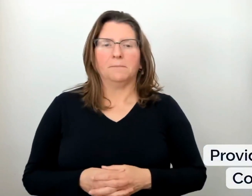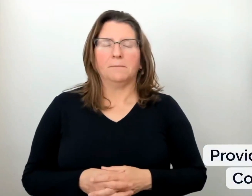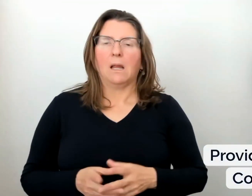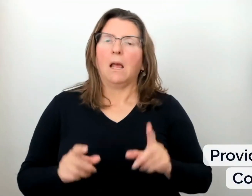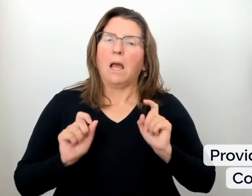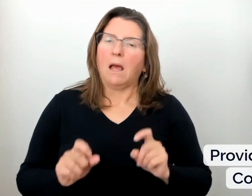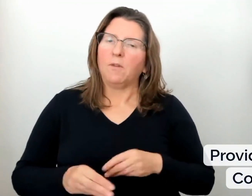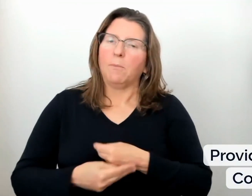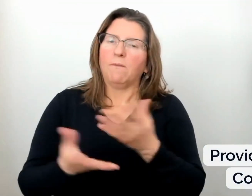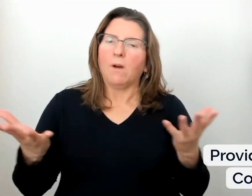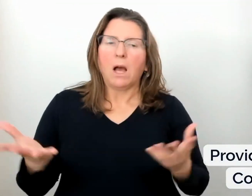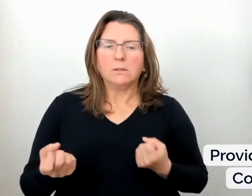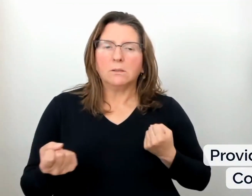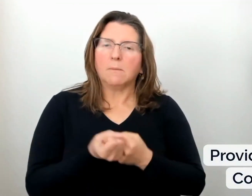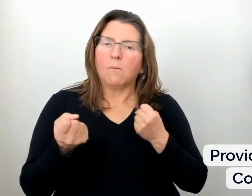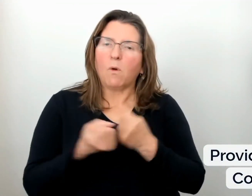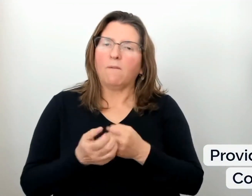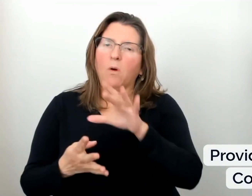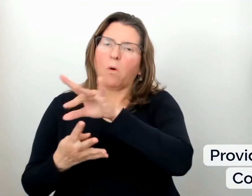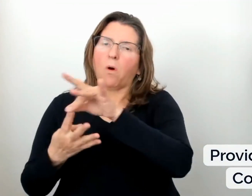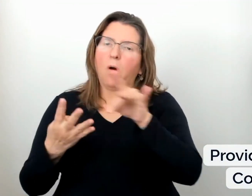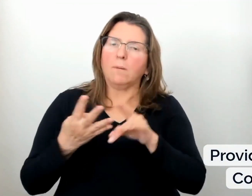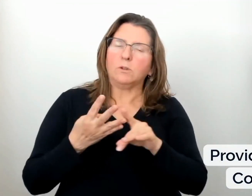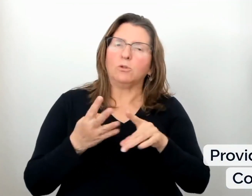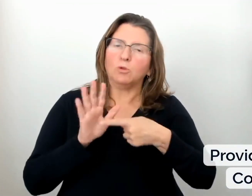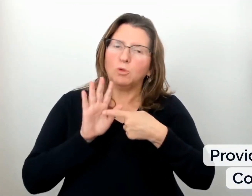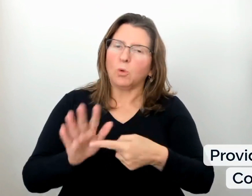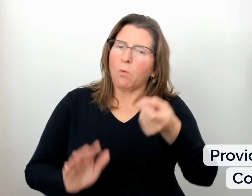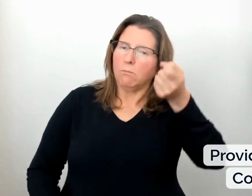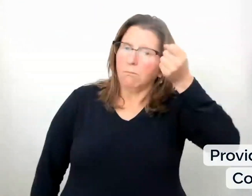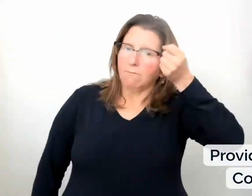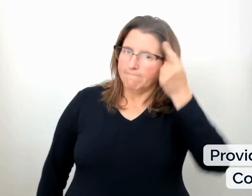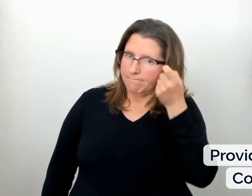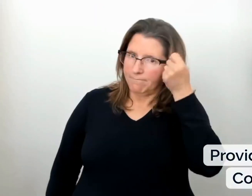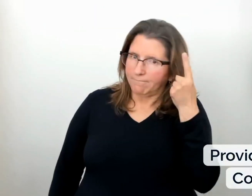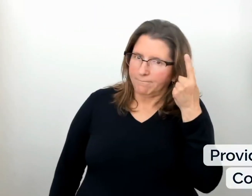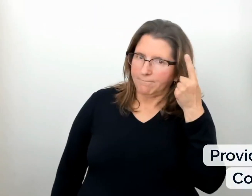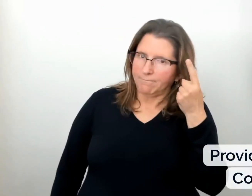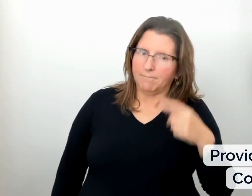By providing students multiple representations, you maximize their opportunities for comprehension.